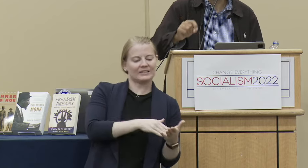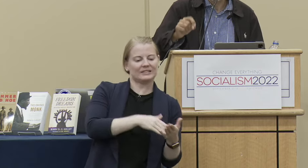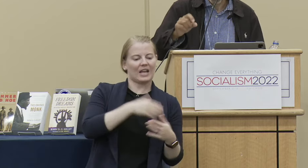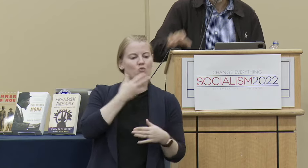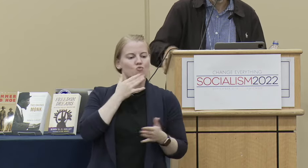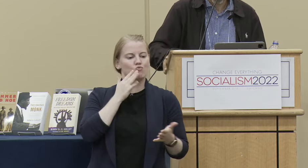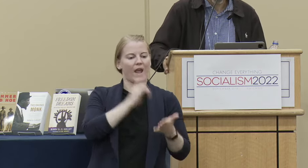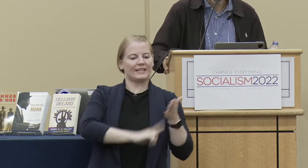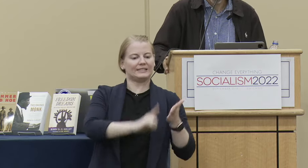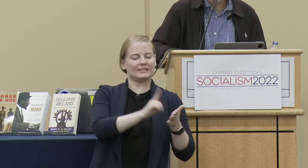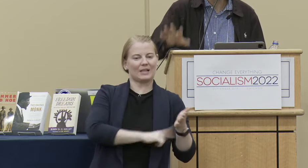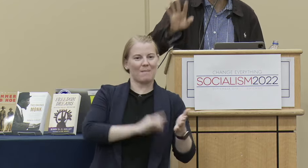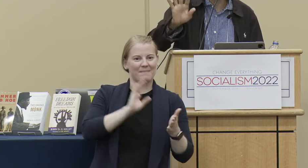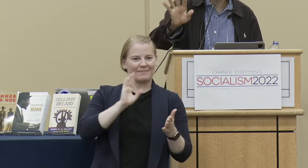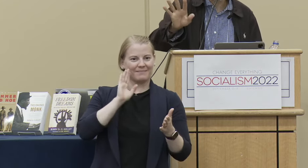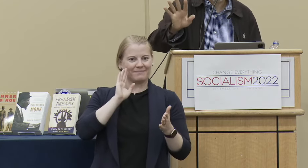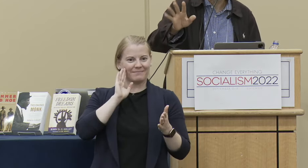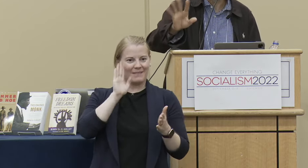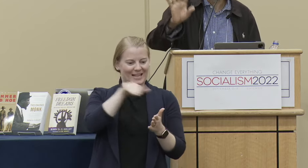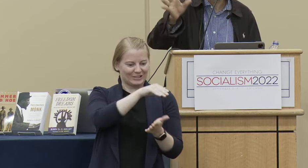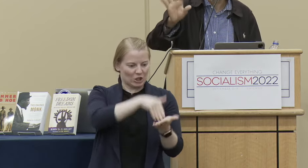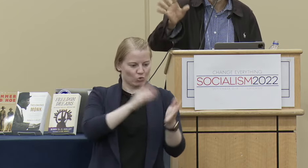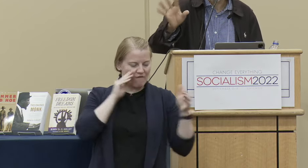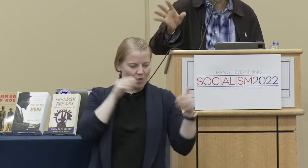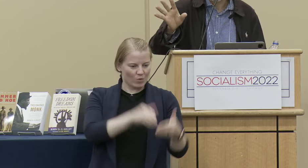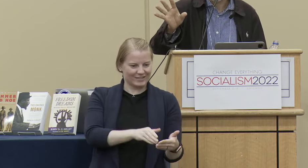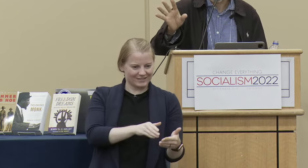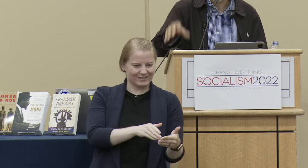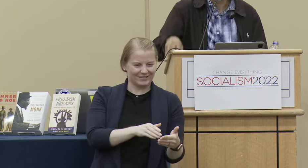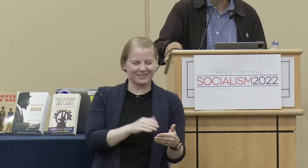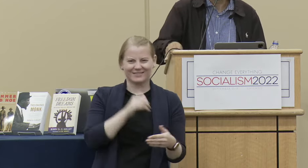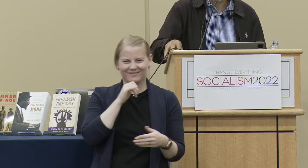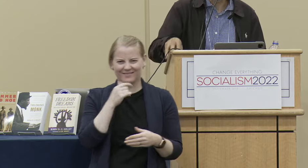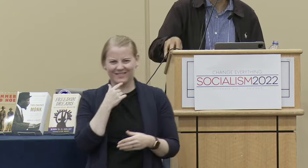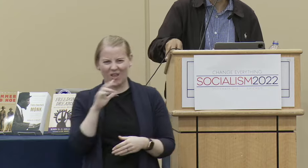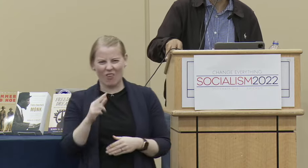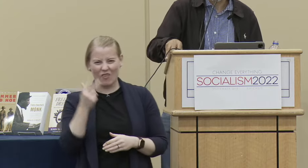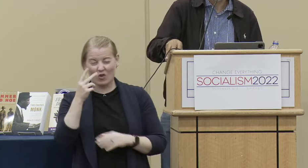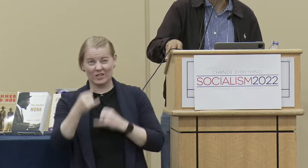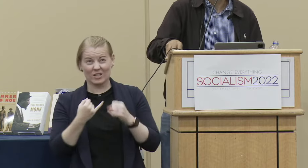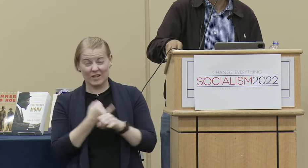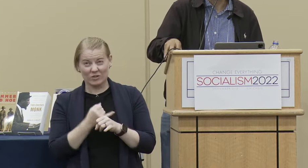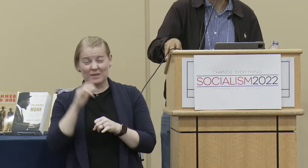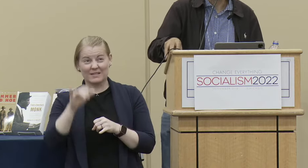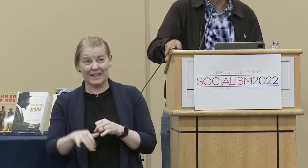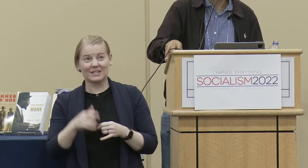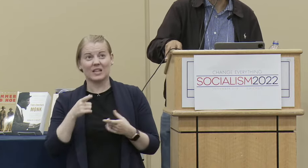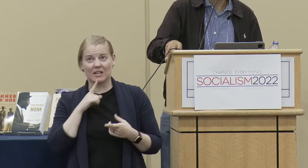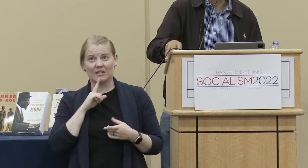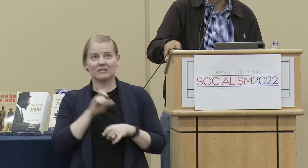platform. And its inability to be truly internationalist. I